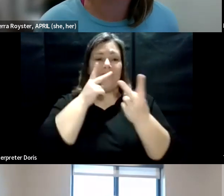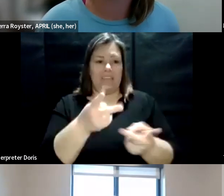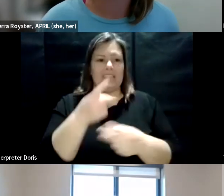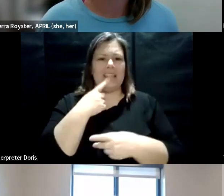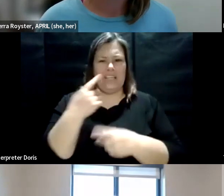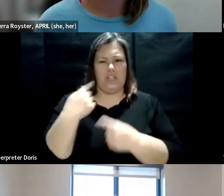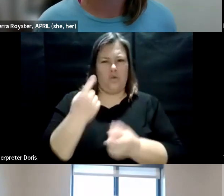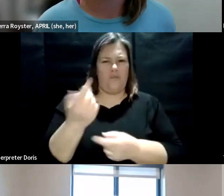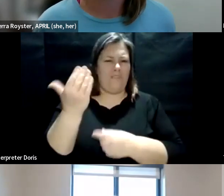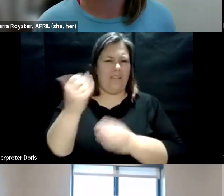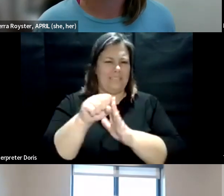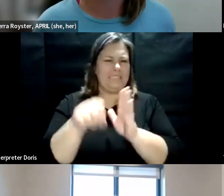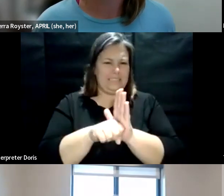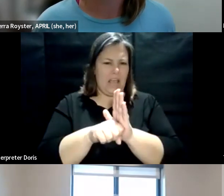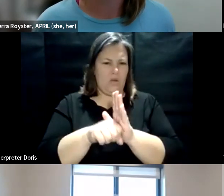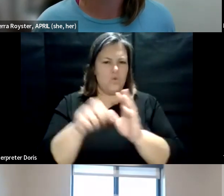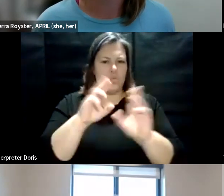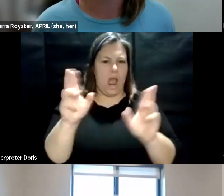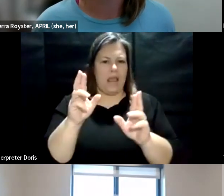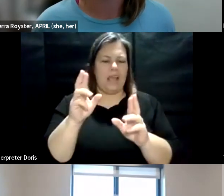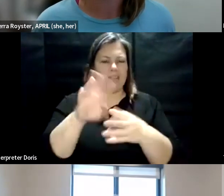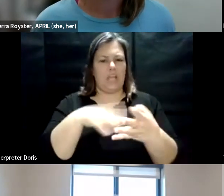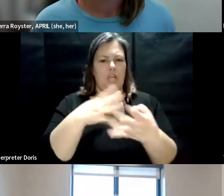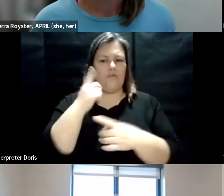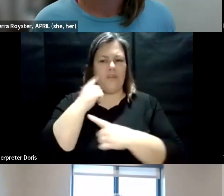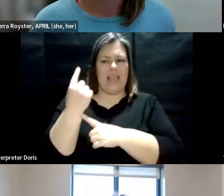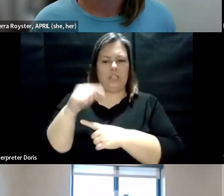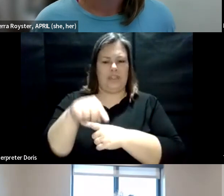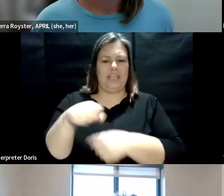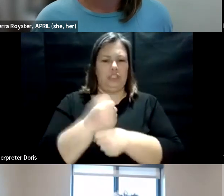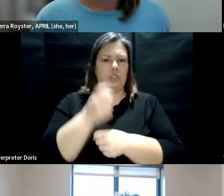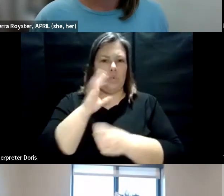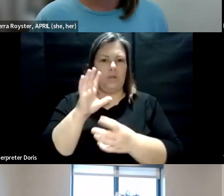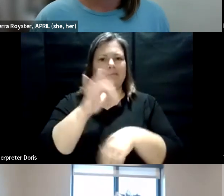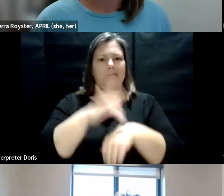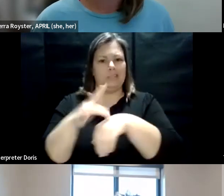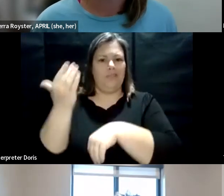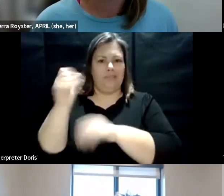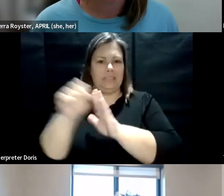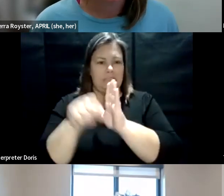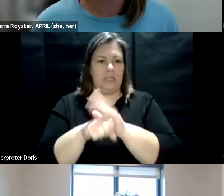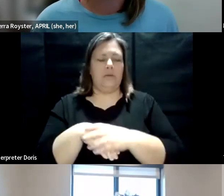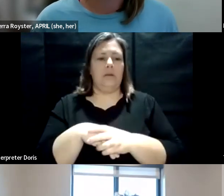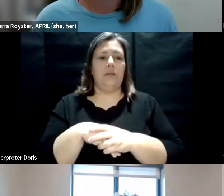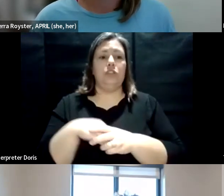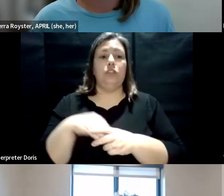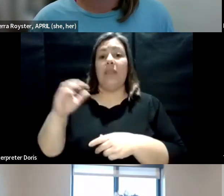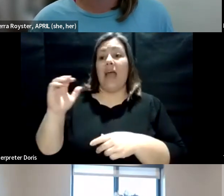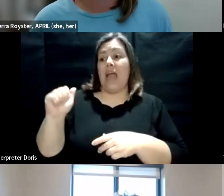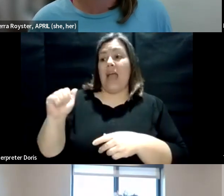And I just wanted to add real quick. So Cms is scheduling these scrutiny visits and what Kathy said was like 15 States. CMS is scheduling these are visits and what Kathy said in 15 states so far scheduled for last year and this year. So far scheduled for last year in this year.